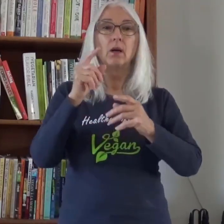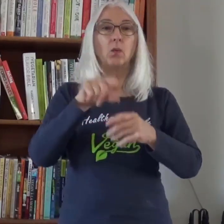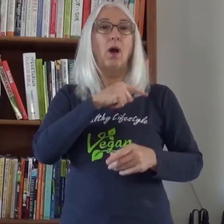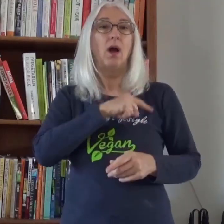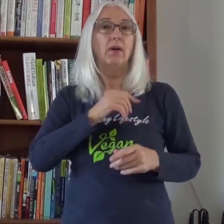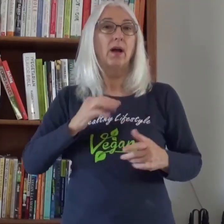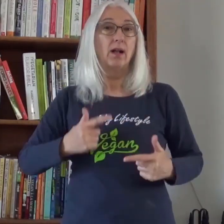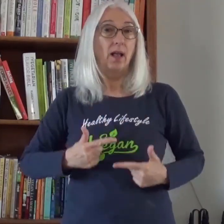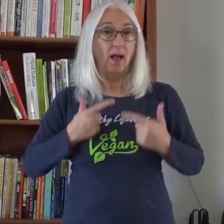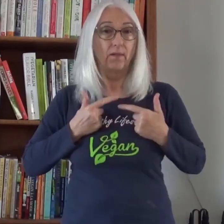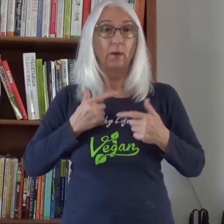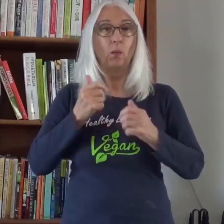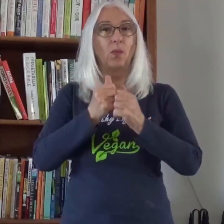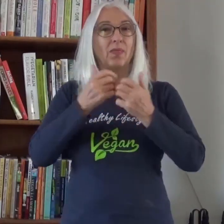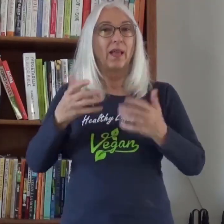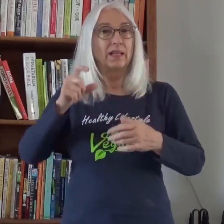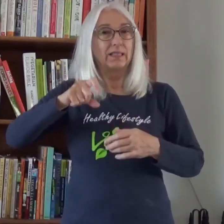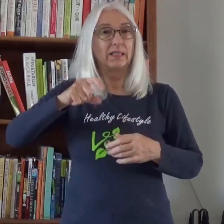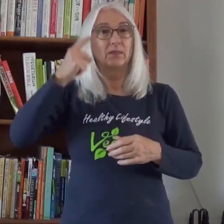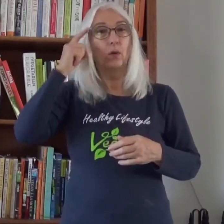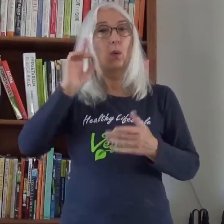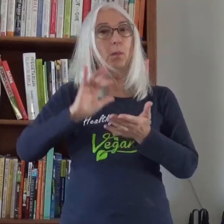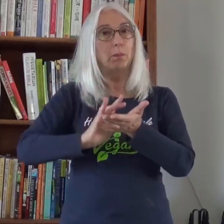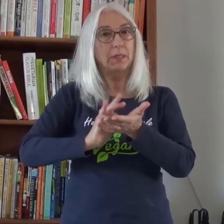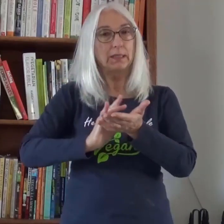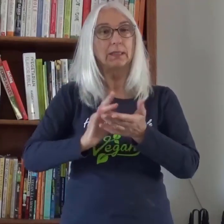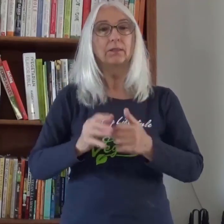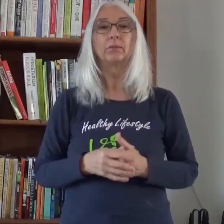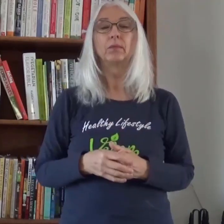quality of life without the need for medication.